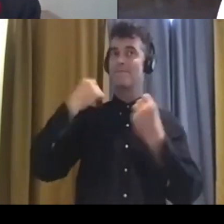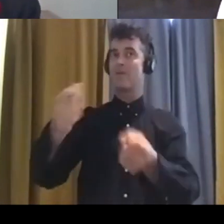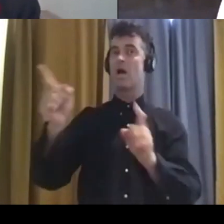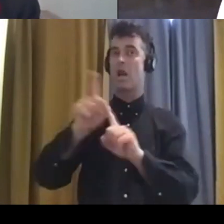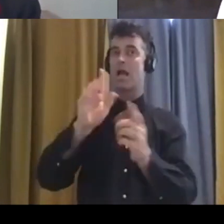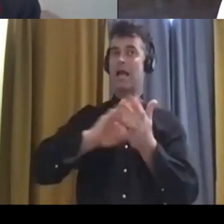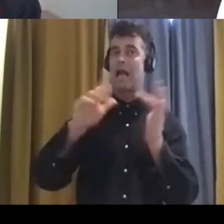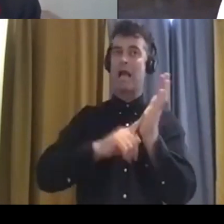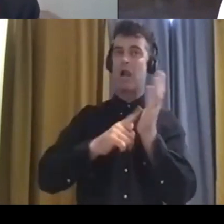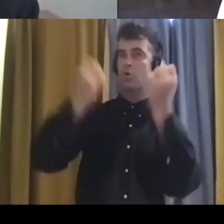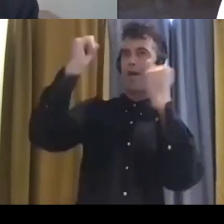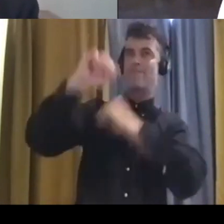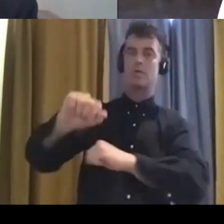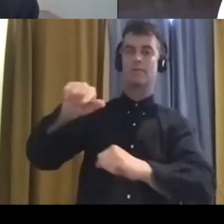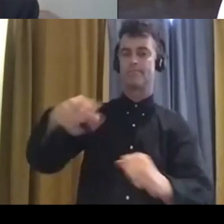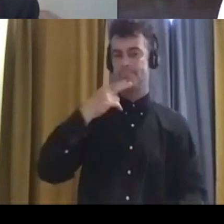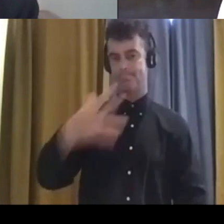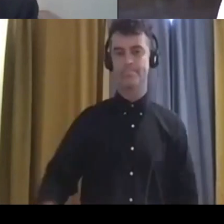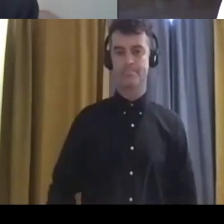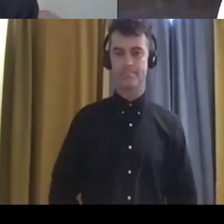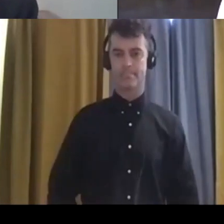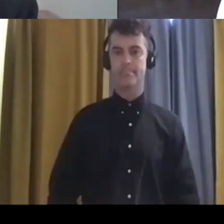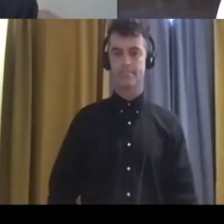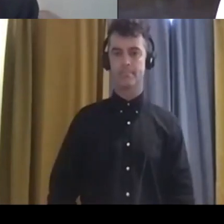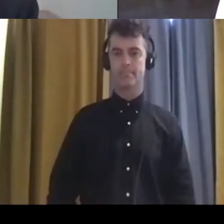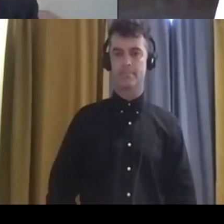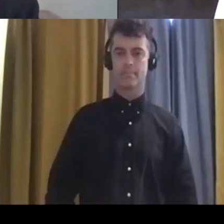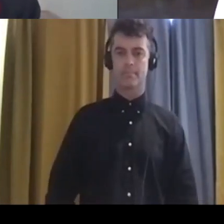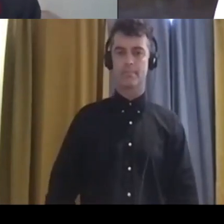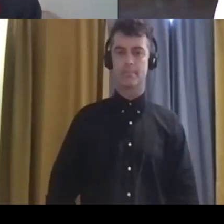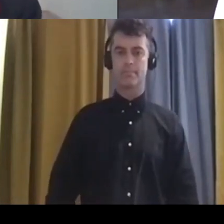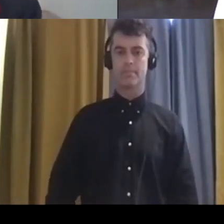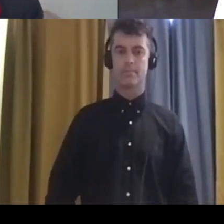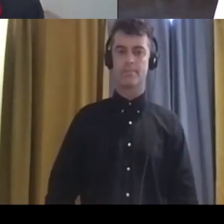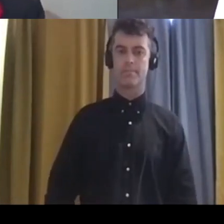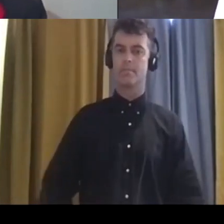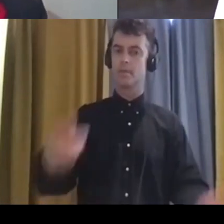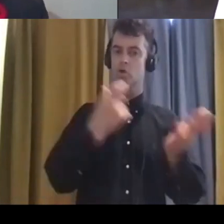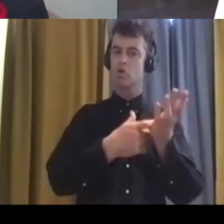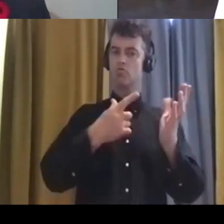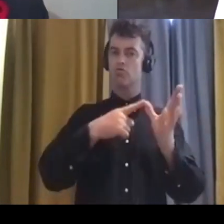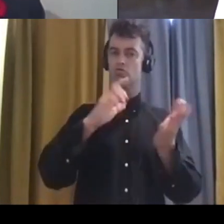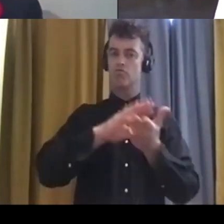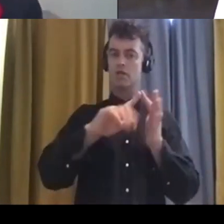suggest a disability group that they fight like how to avoid that. And Rach what what about um just kind of one of the final questions before we kind of go